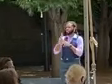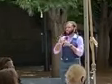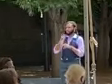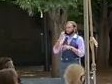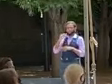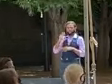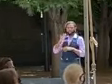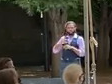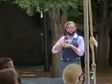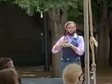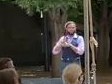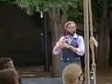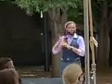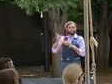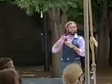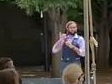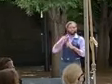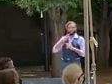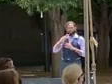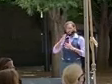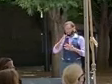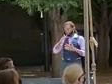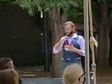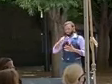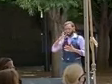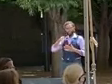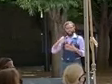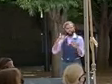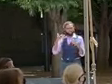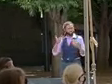Ladies and gentlemen, it is my proud honor to introduce Mr. Peter Kovler.